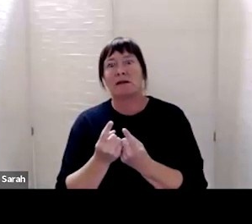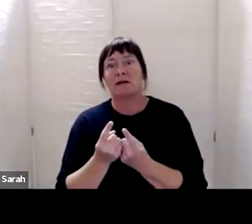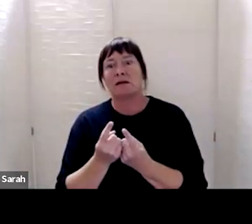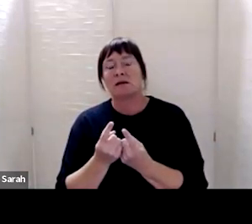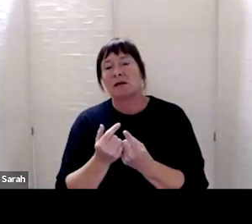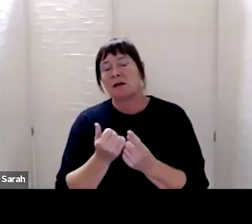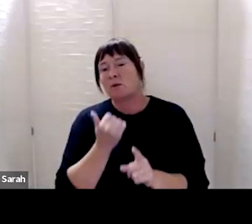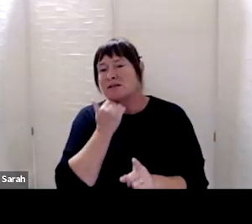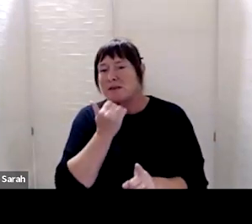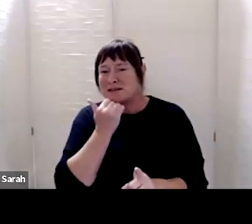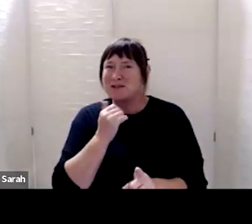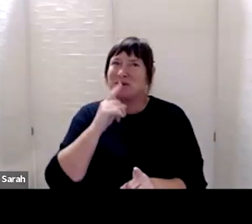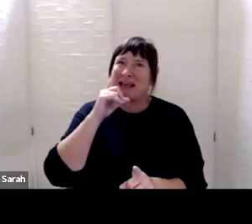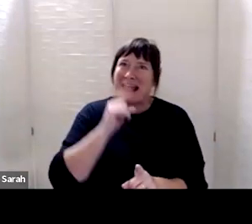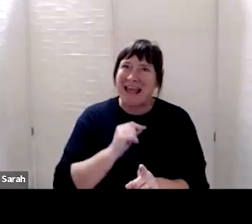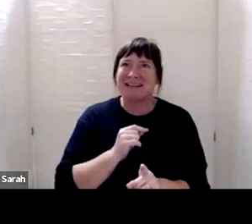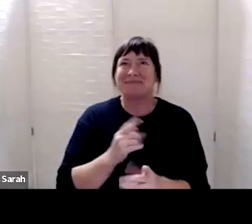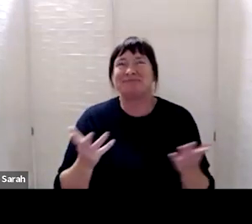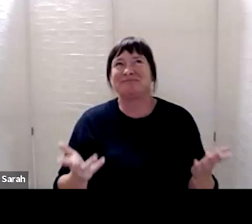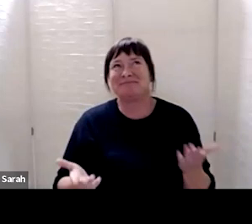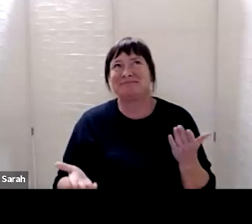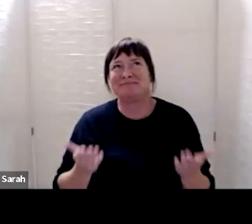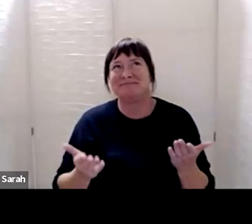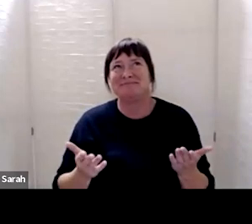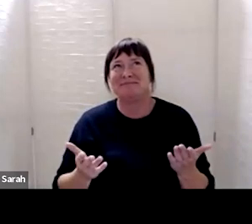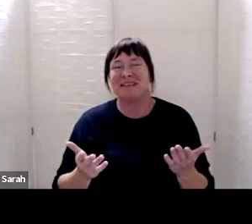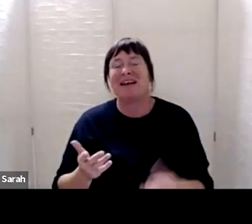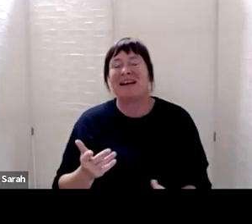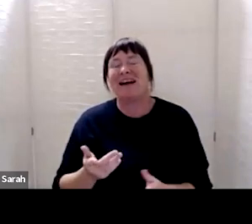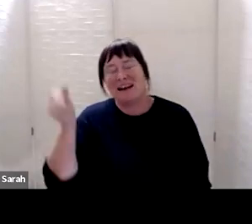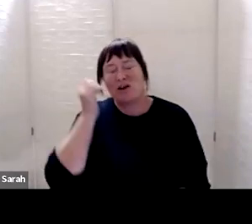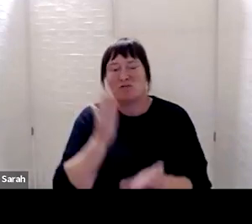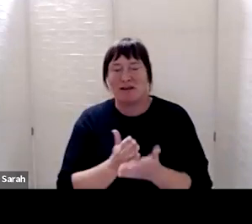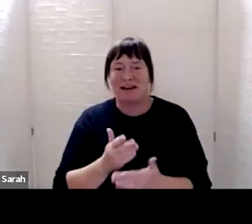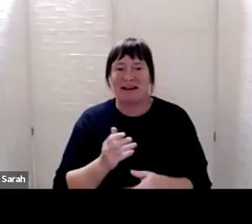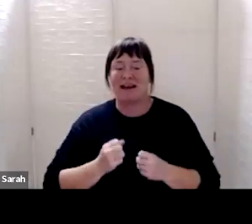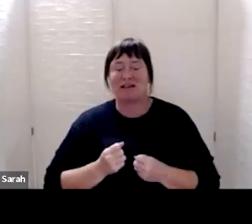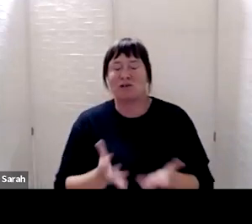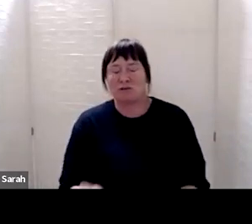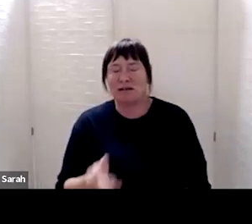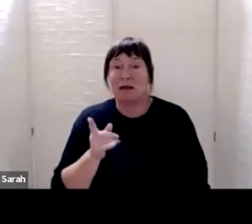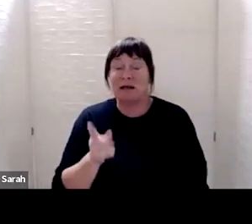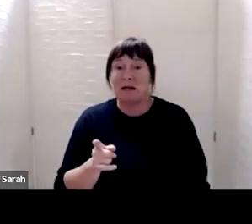with the level of energy you probably have, because if you’re like me, you’re exhausted, try and resolve it within your host relationship.